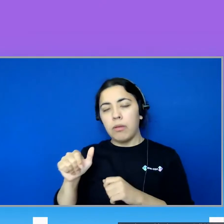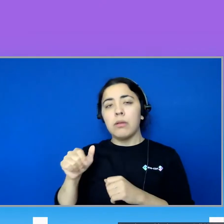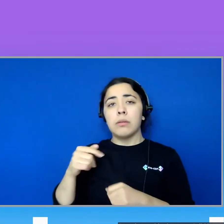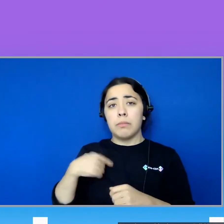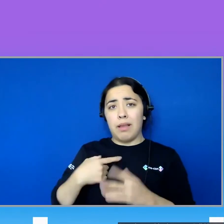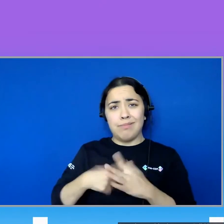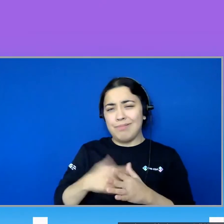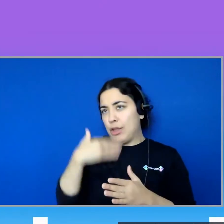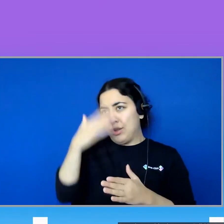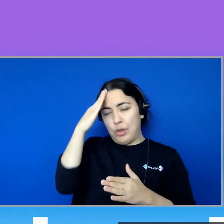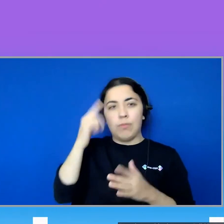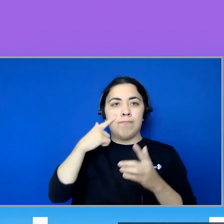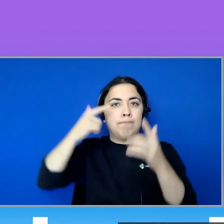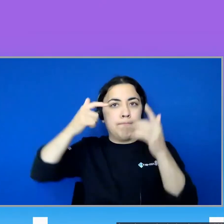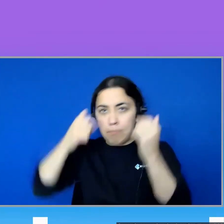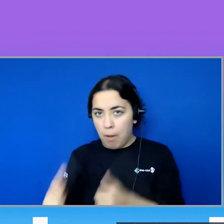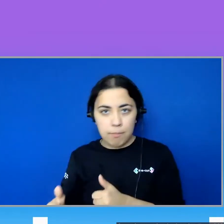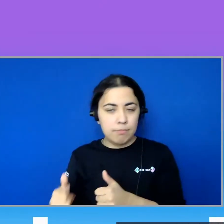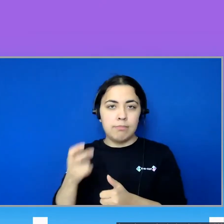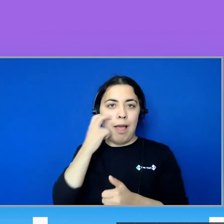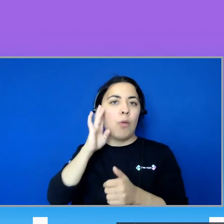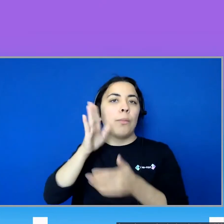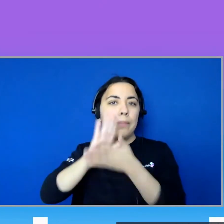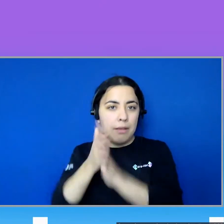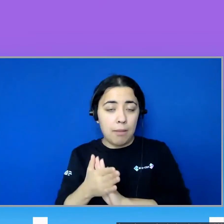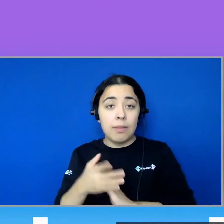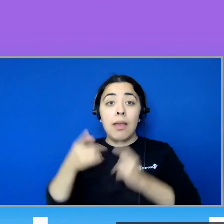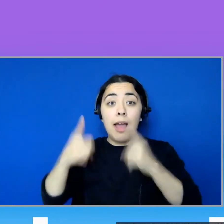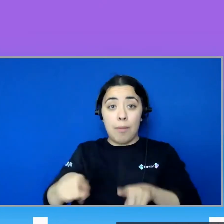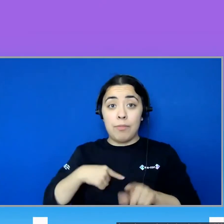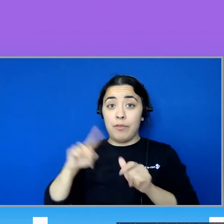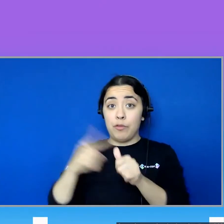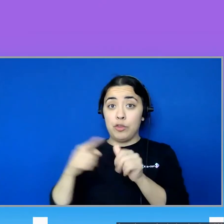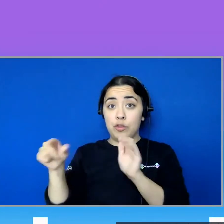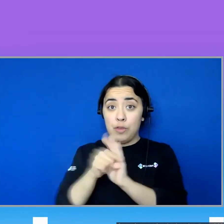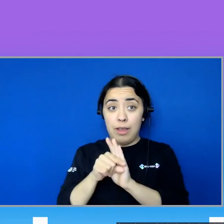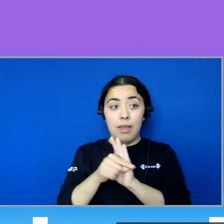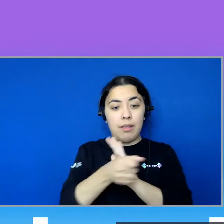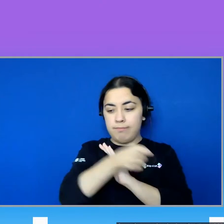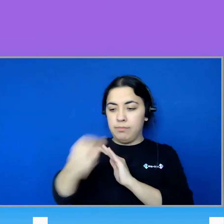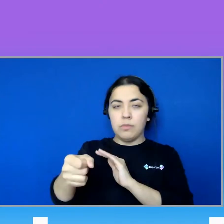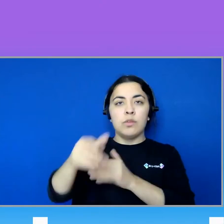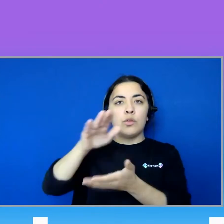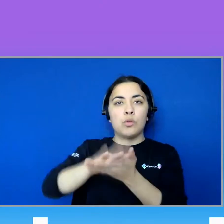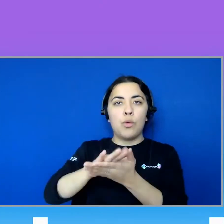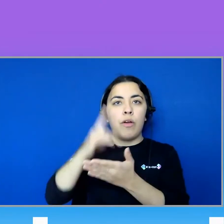when I was in the first grade, I was sent to a school for the